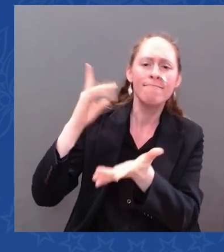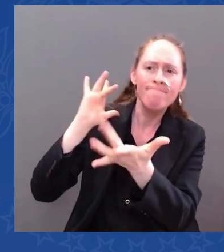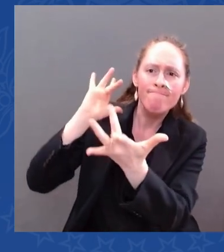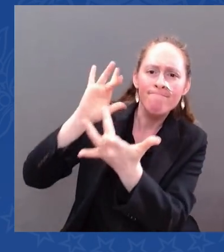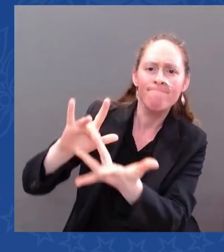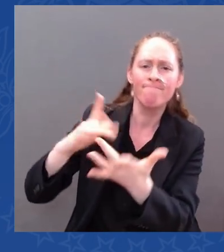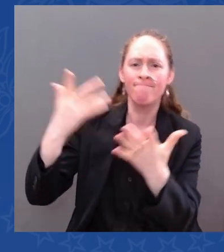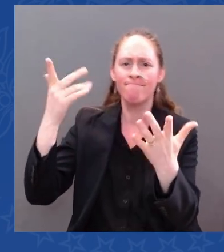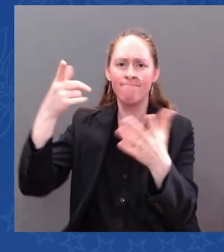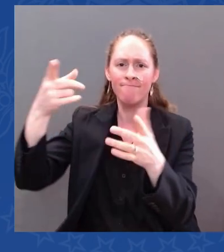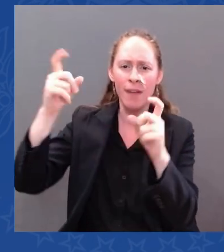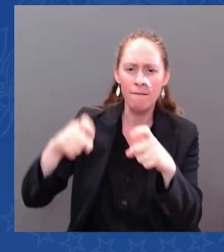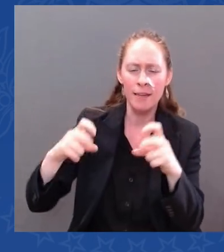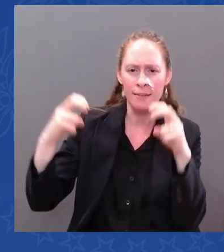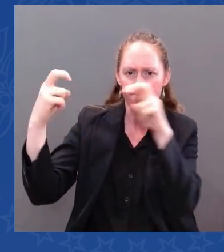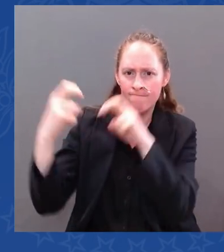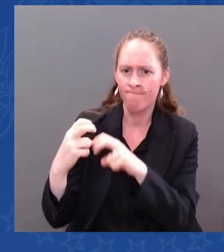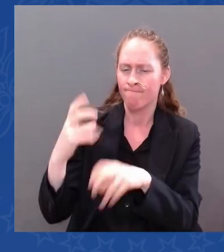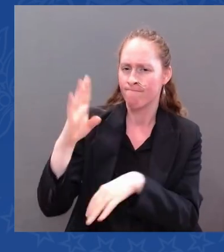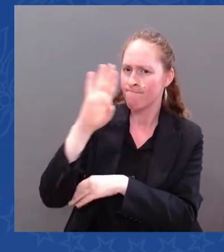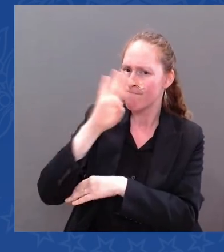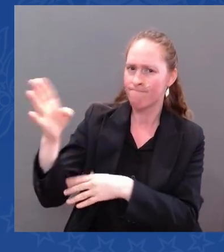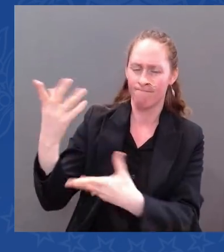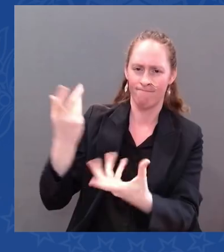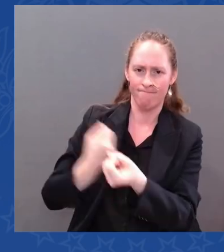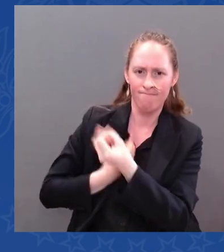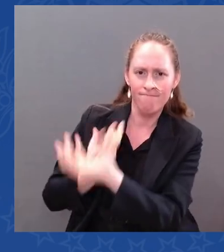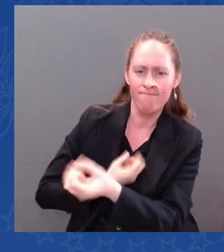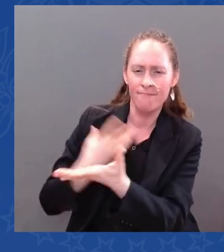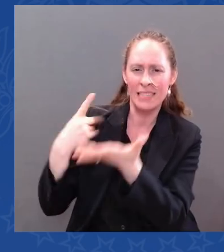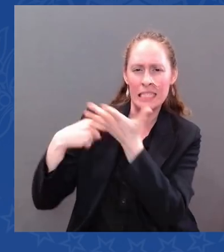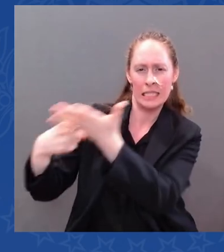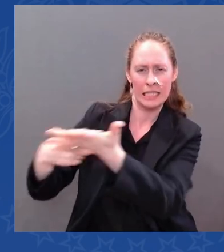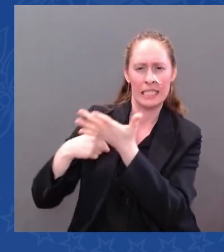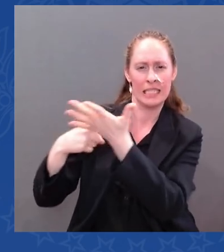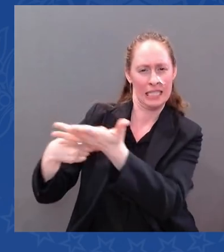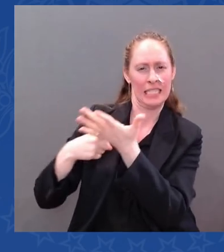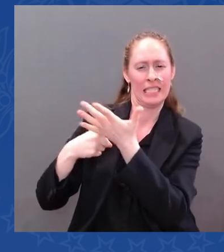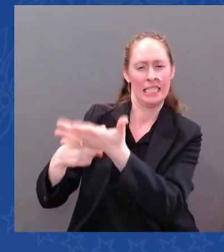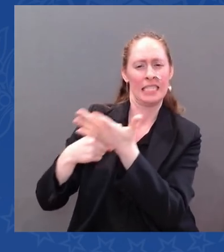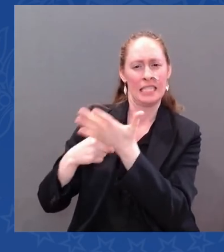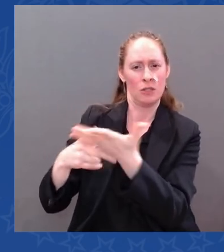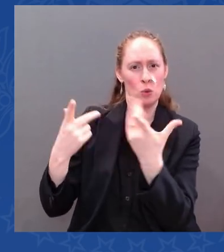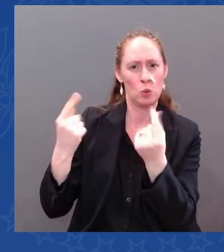But the point is that he has a capability; he hasn't used it yet. And -- but it's part of his playbook.